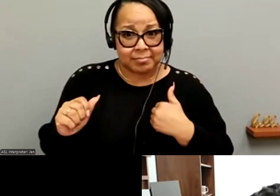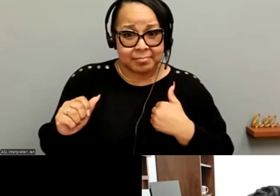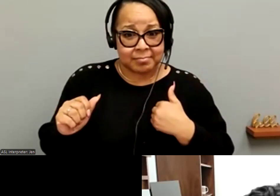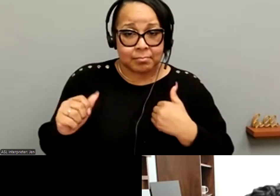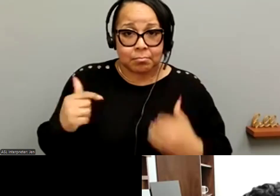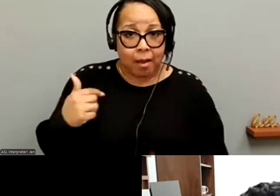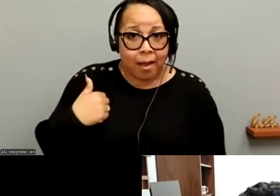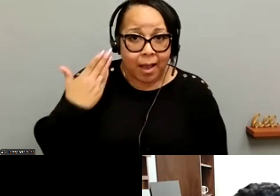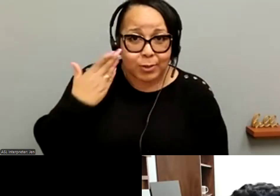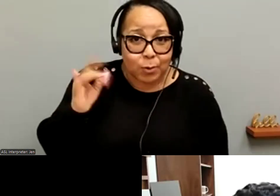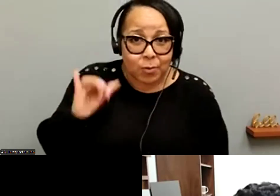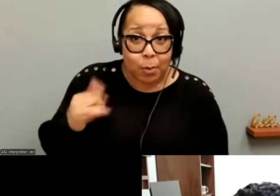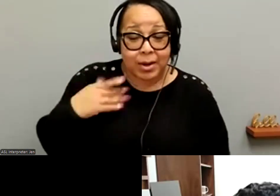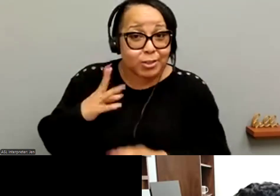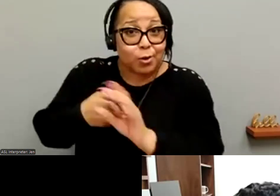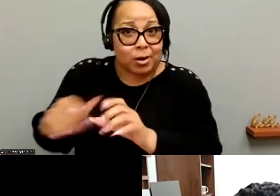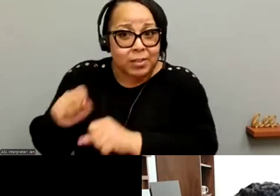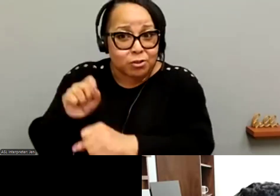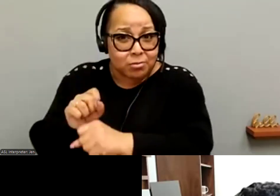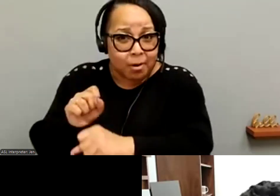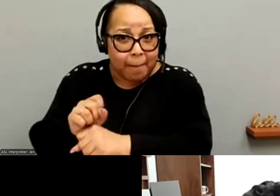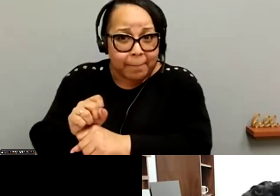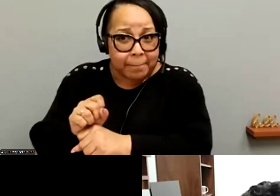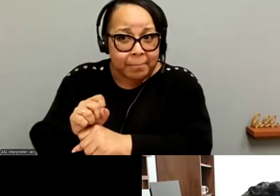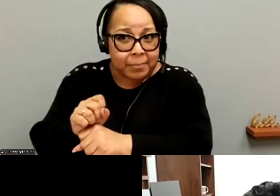13:10:32 not know that when I started 13:10:35 in this job. That changes,